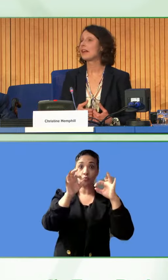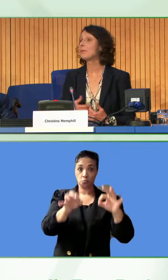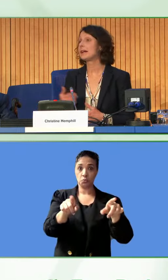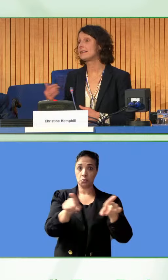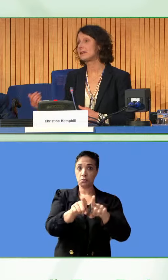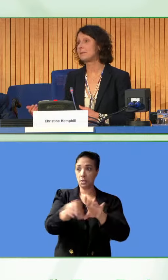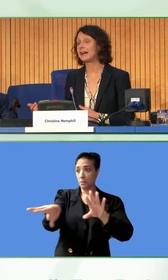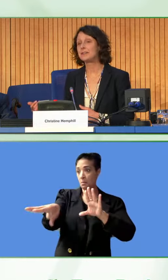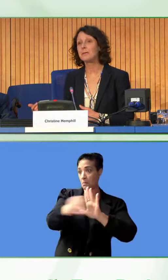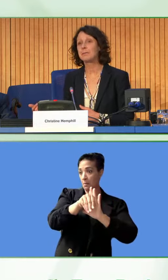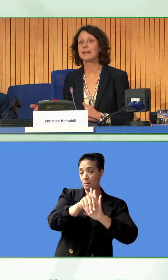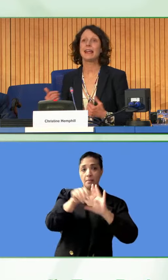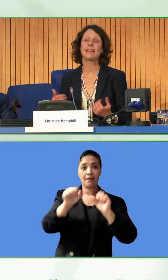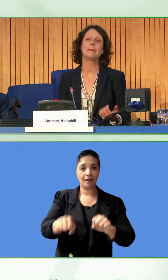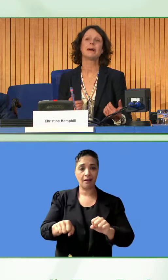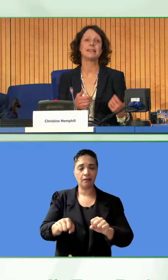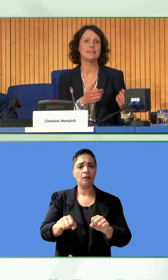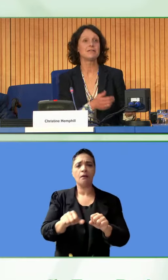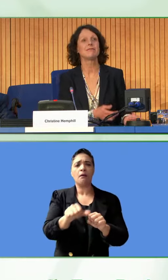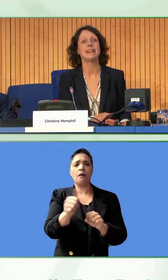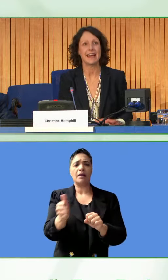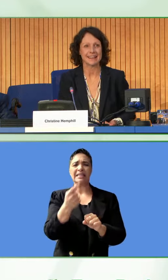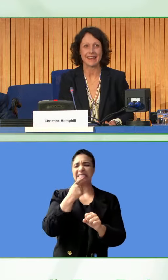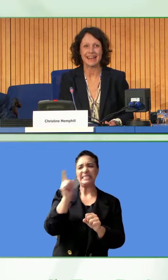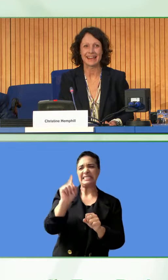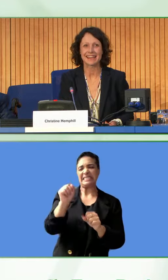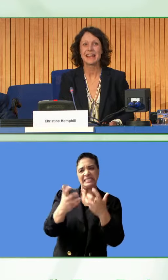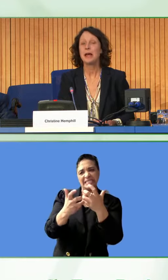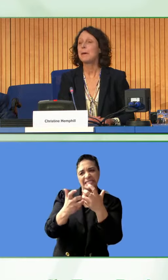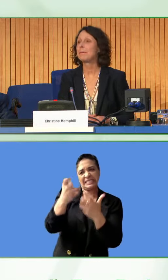Or it might not, and they might have to re-hack the hack.